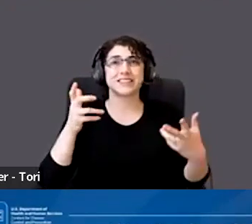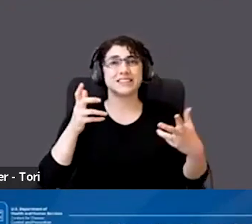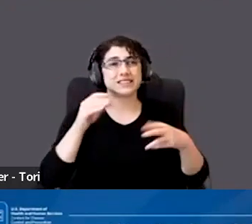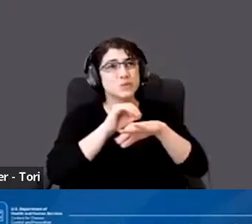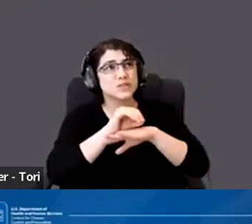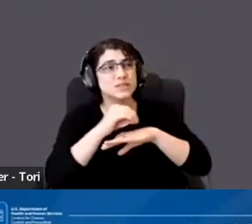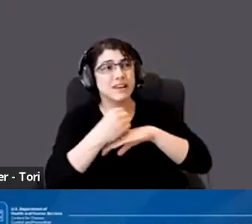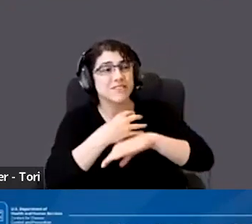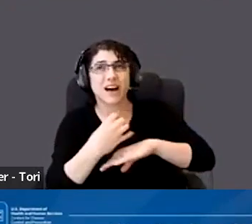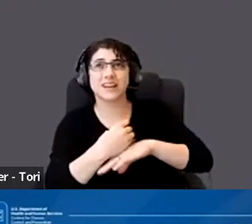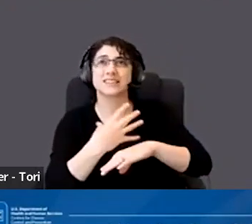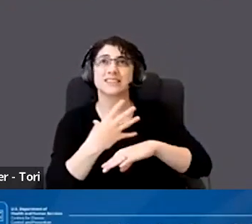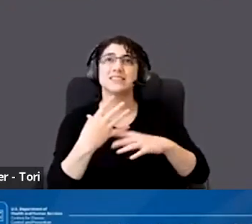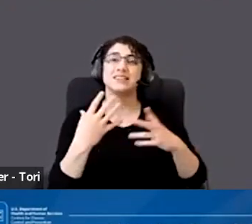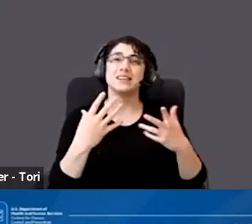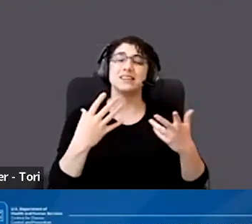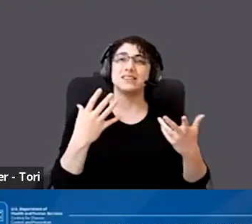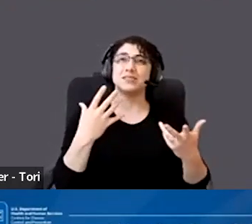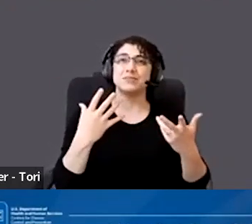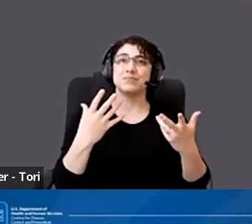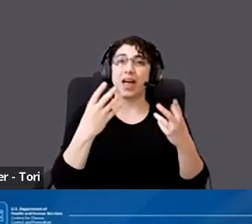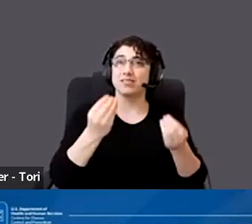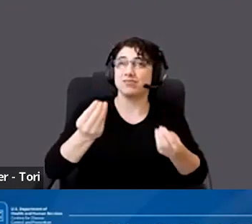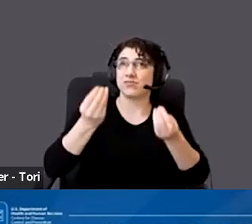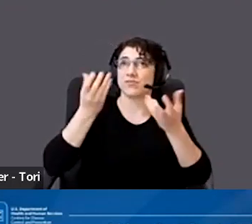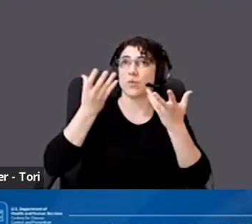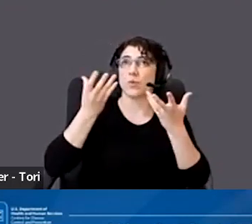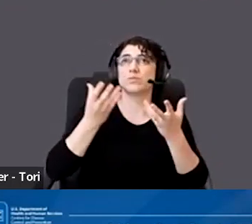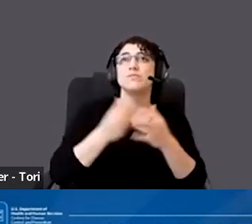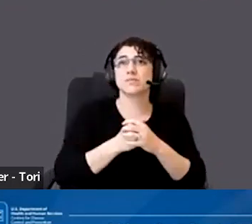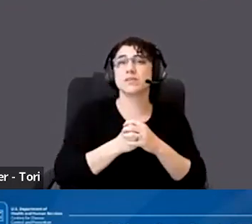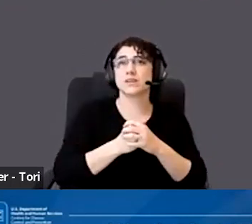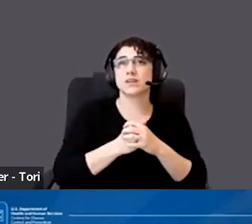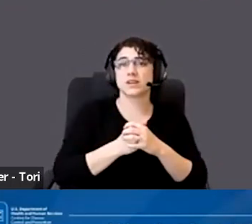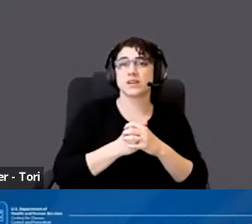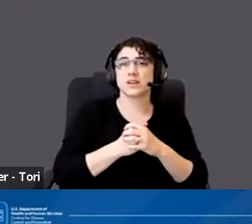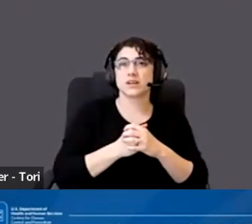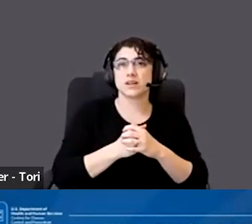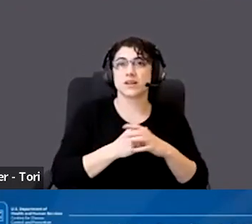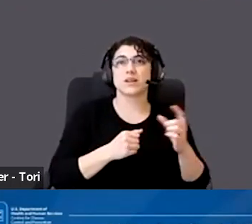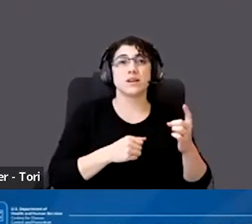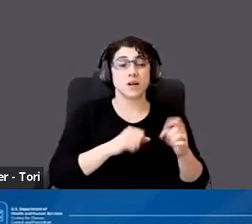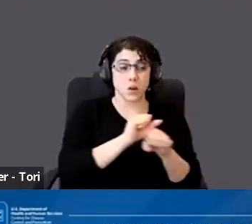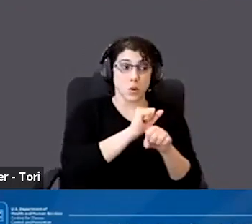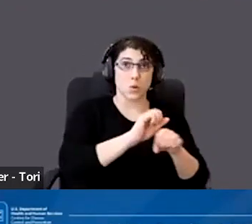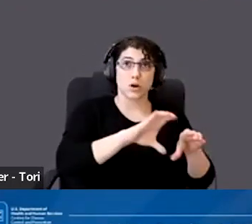and informed, initially by the workgroups, and those workgroups will come back to the full ACD